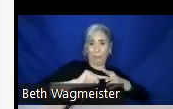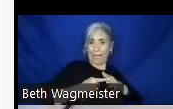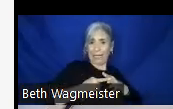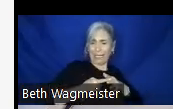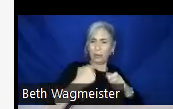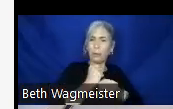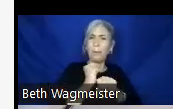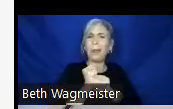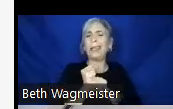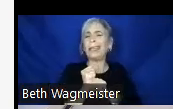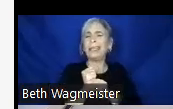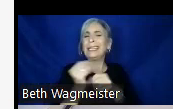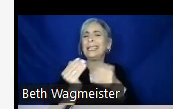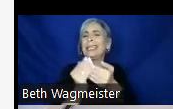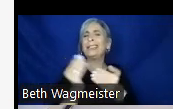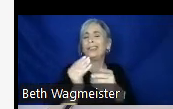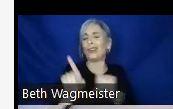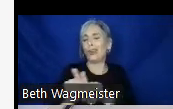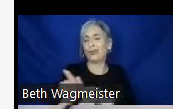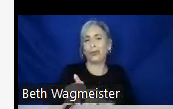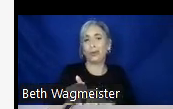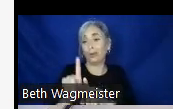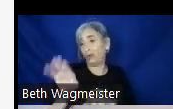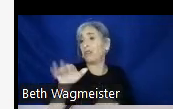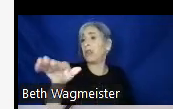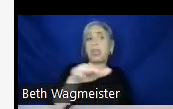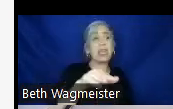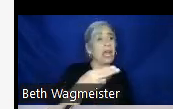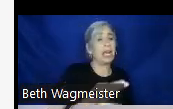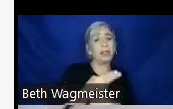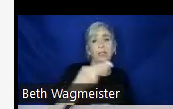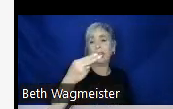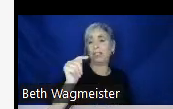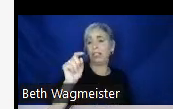advocacy easier. Because you can say, hey, use the right HTML and it will work.